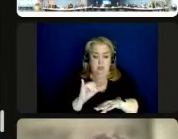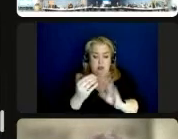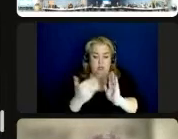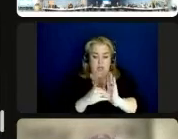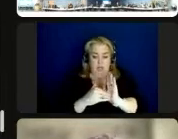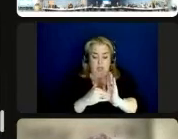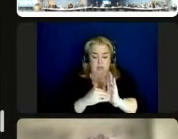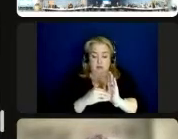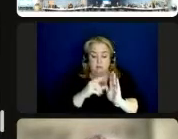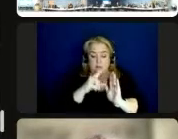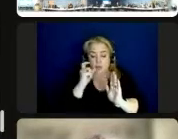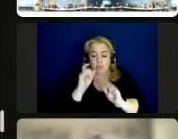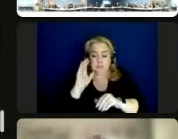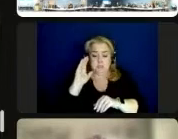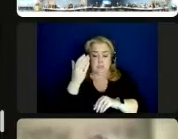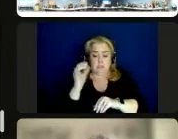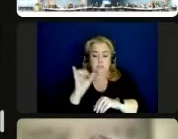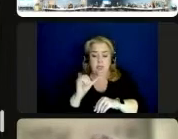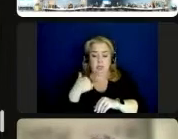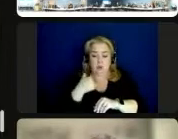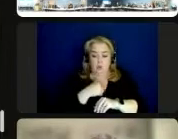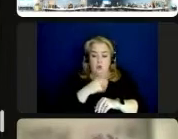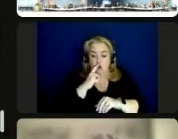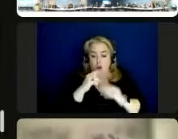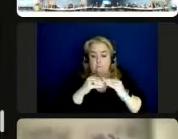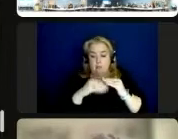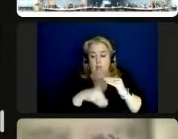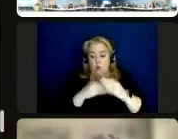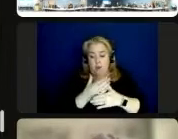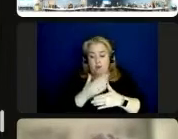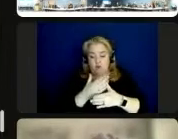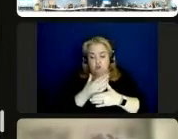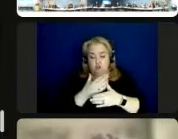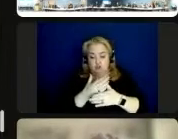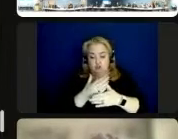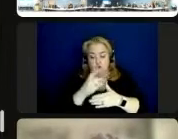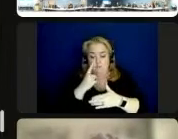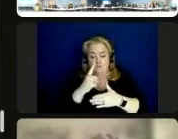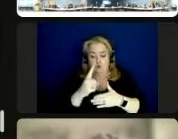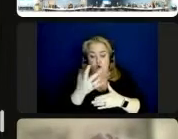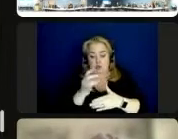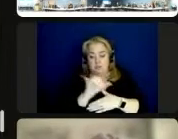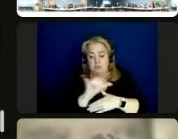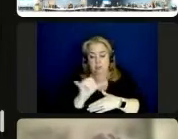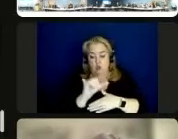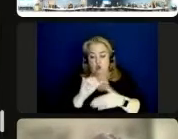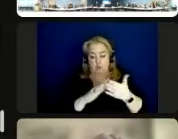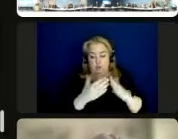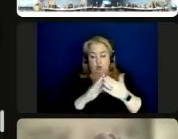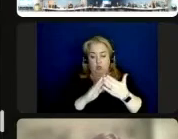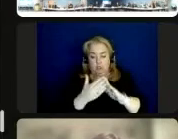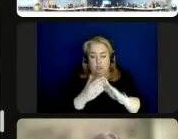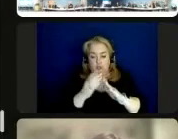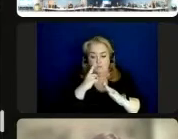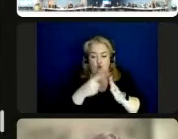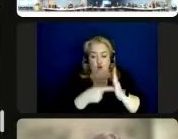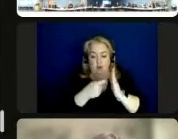TOL FEE IF THERE'S A WAYO RESCIND THAT DOCUMENT OUT.